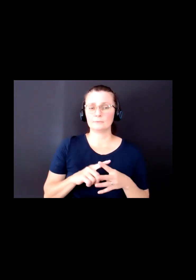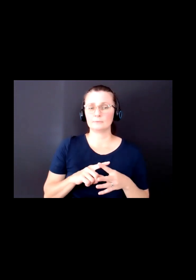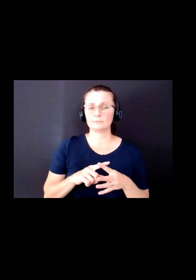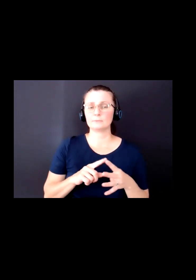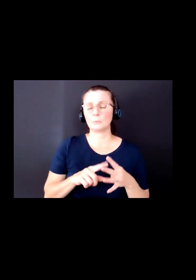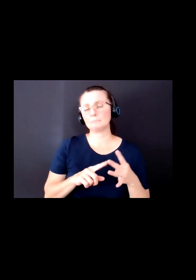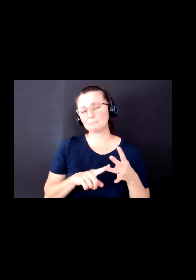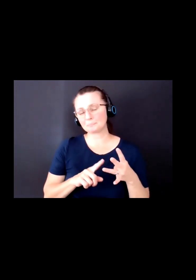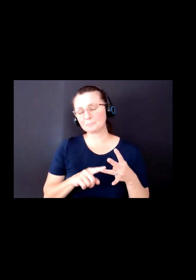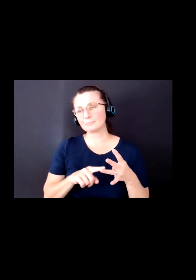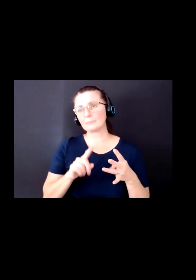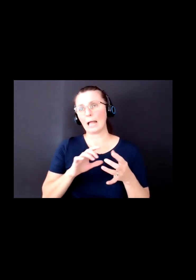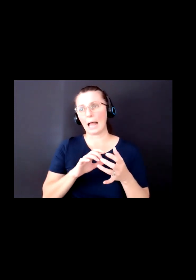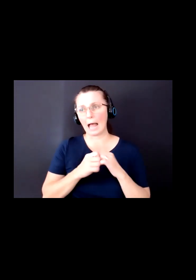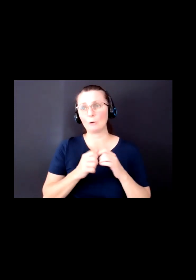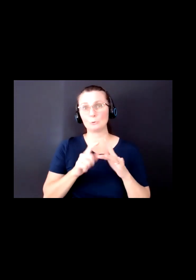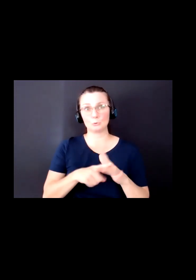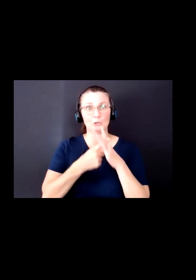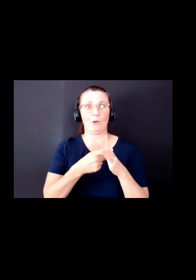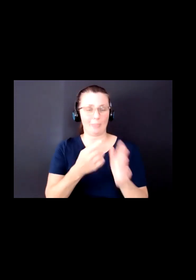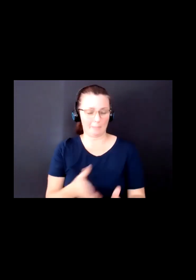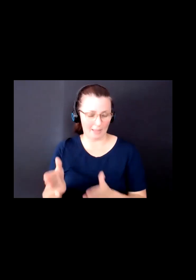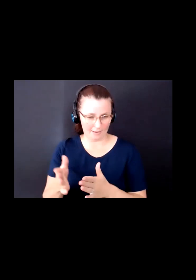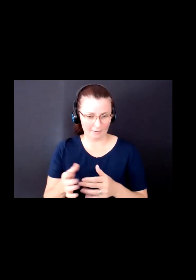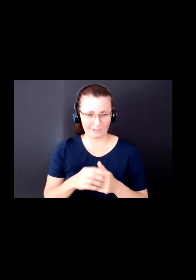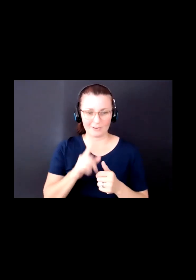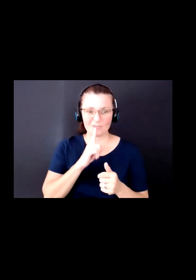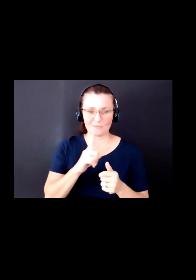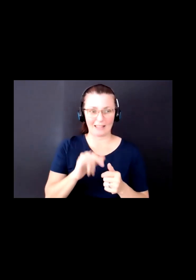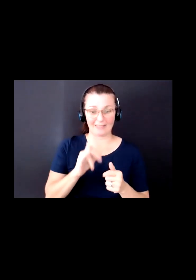part of implementing a plan is navigating the interactive process.